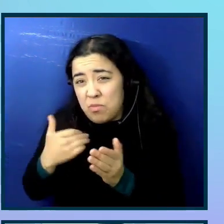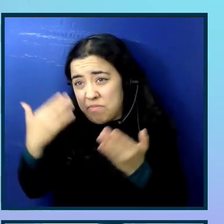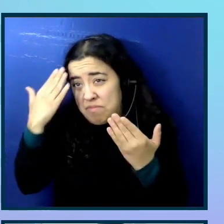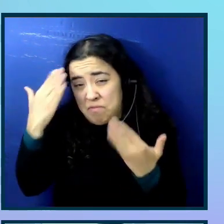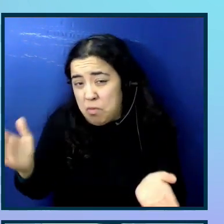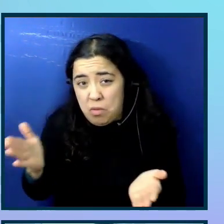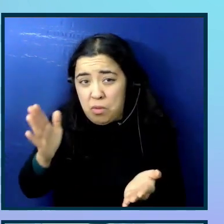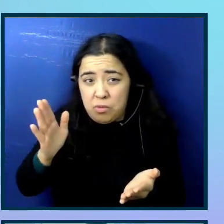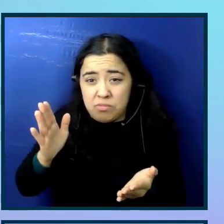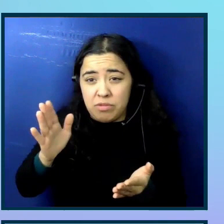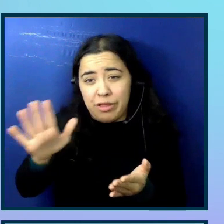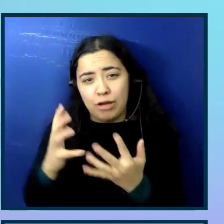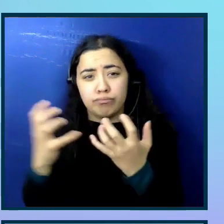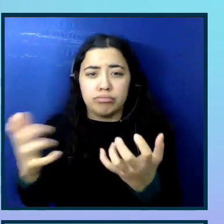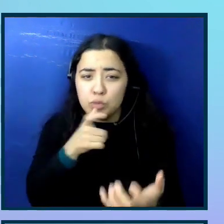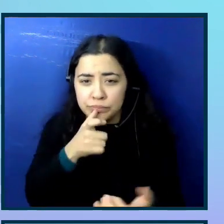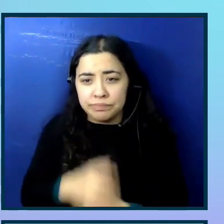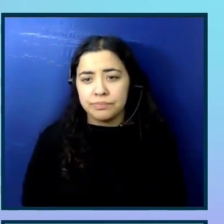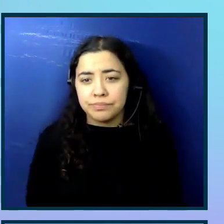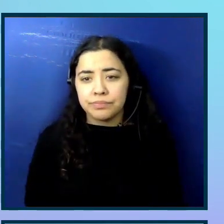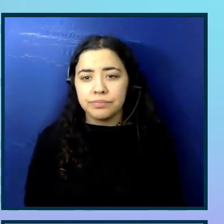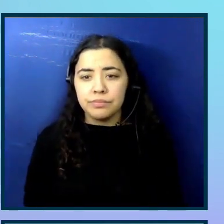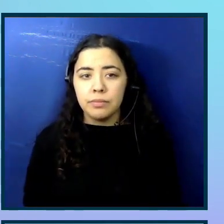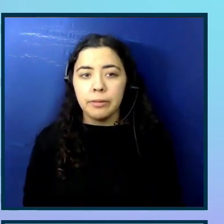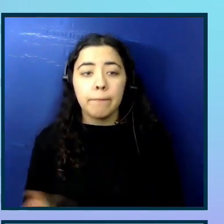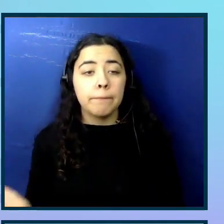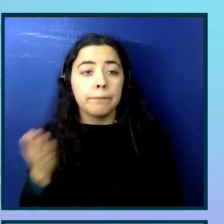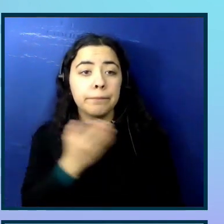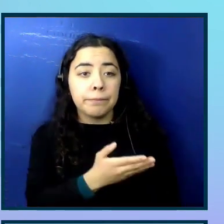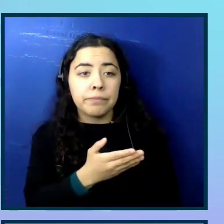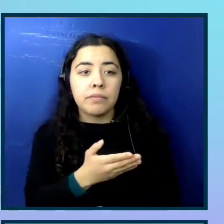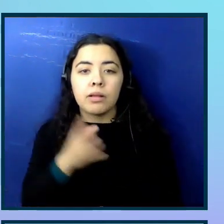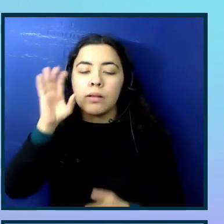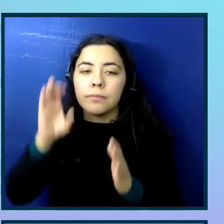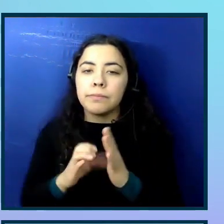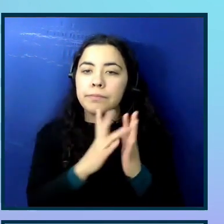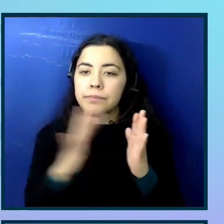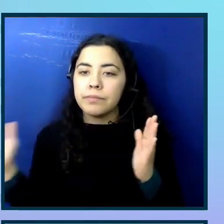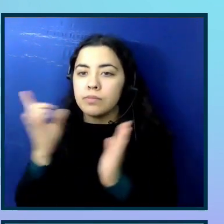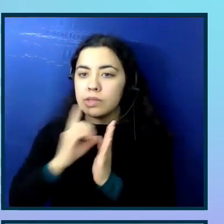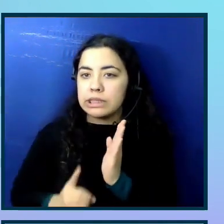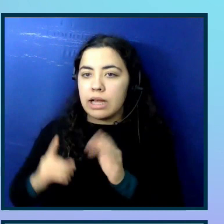So this image here is an illustration of the design timeline that we use for the projects that we'll share today.